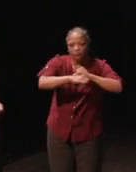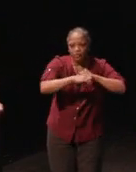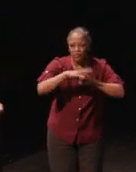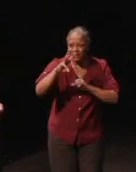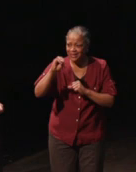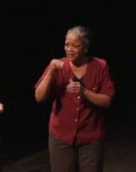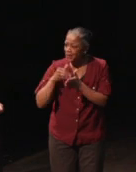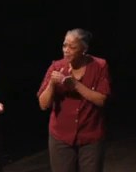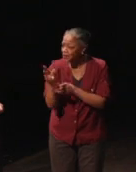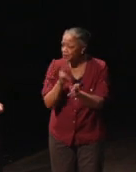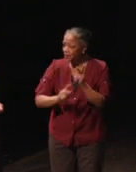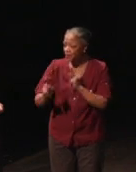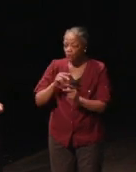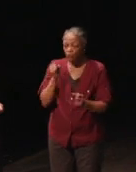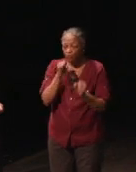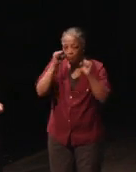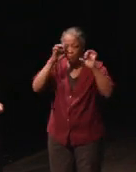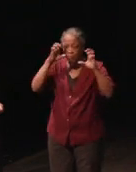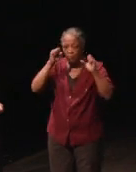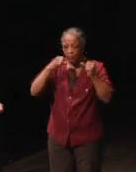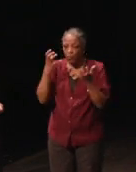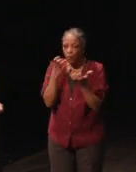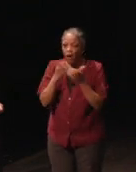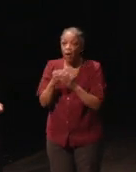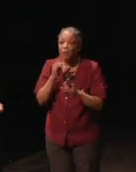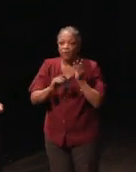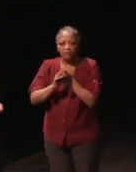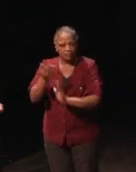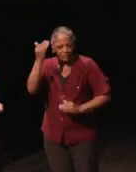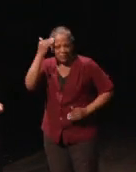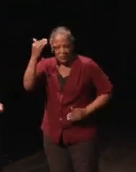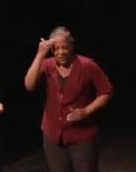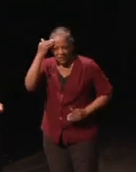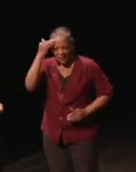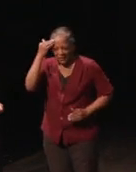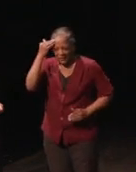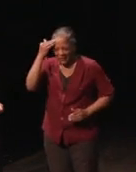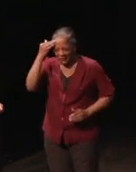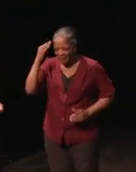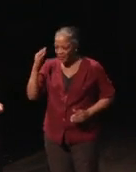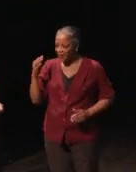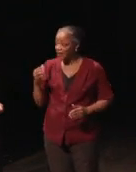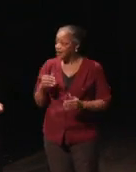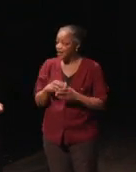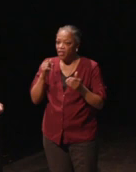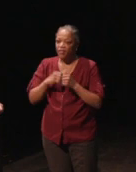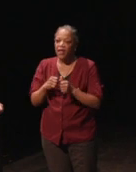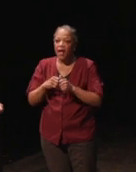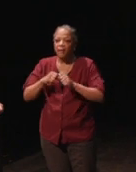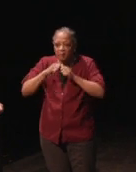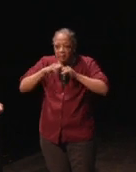just an incredible piece of awareness raising. That kind of broad mass market awareness raising has been